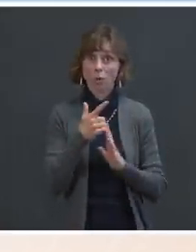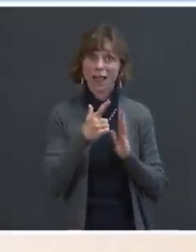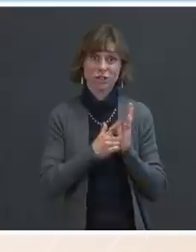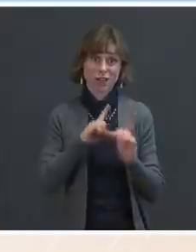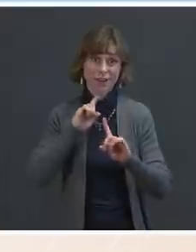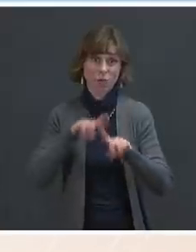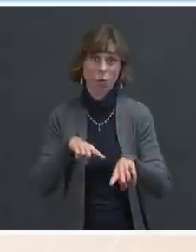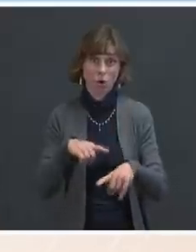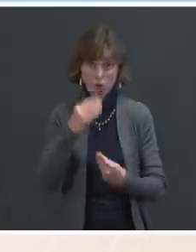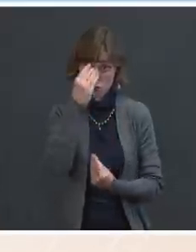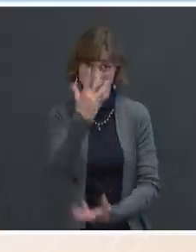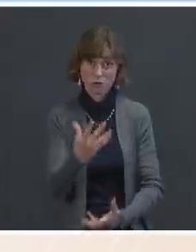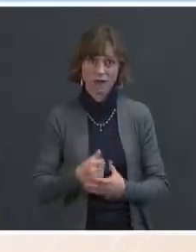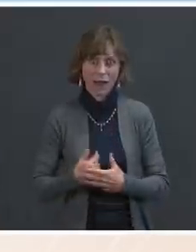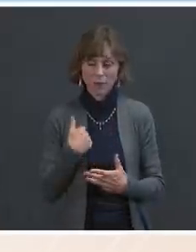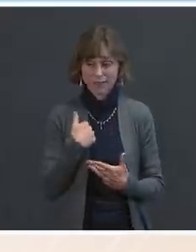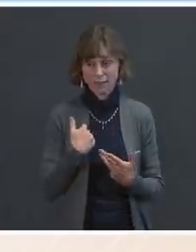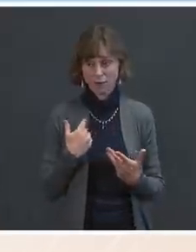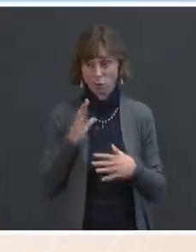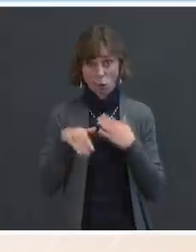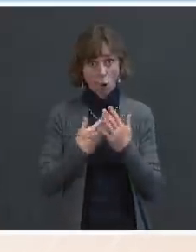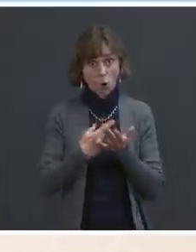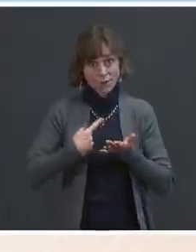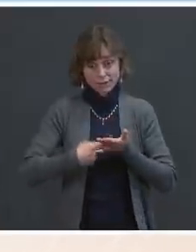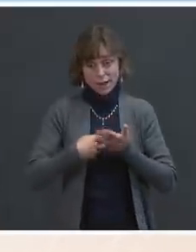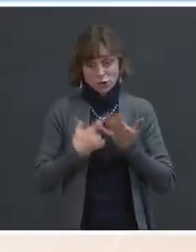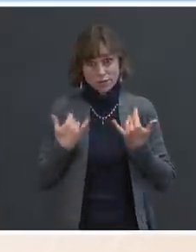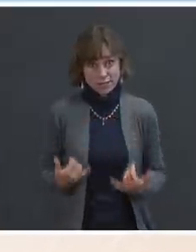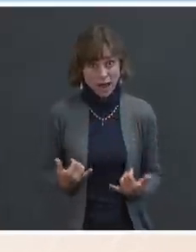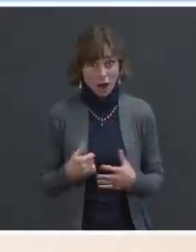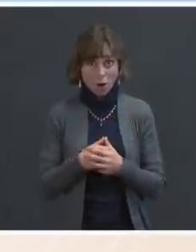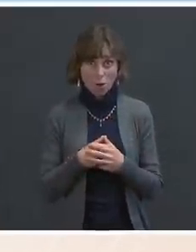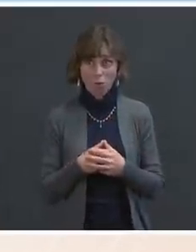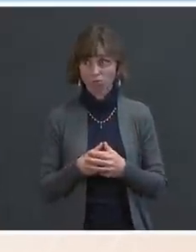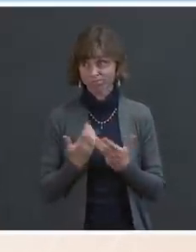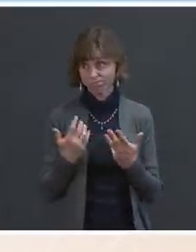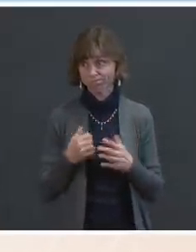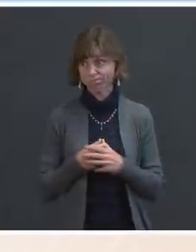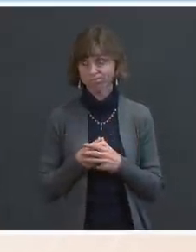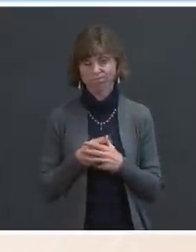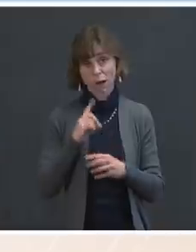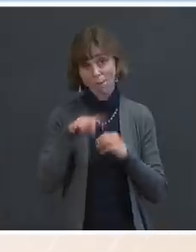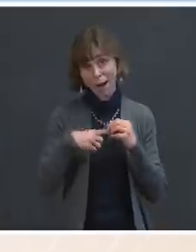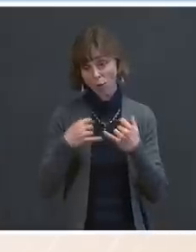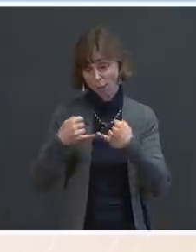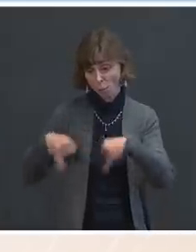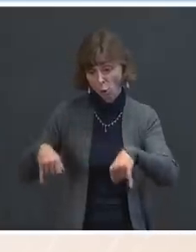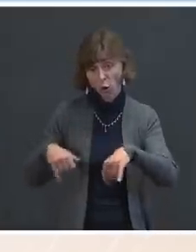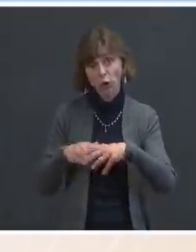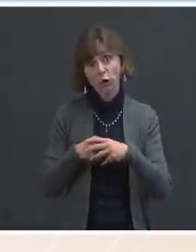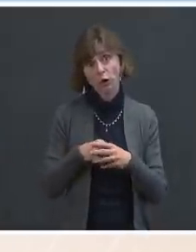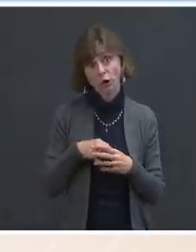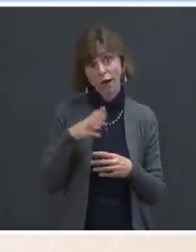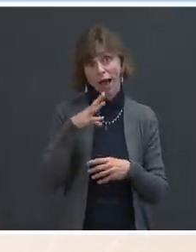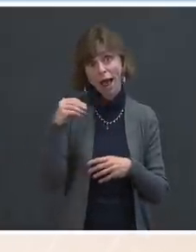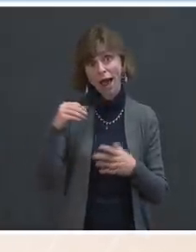I will say, given all of the conversations we're having, understandably, about the border and questions about the border: